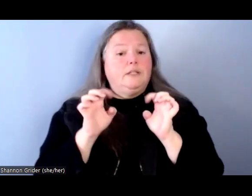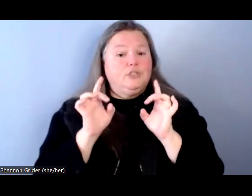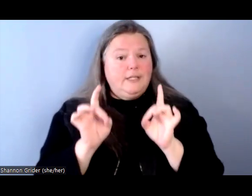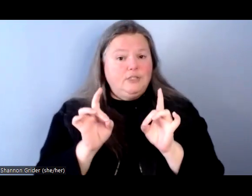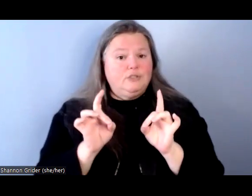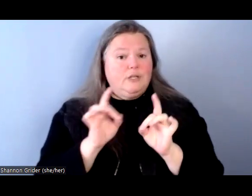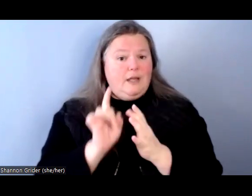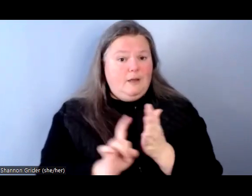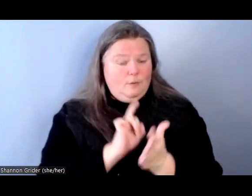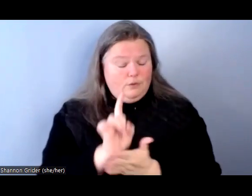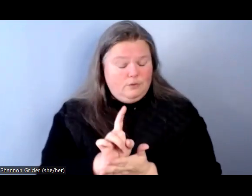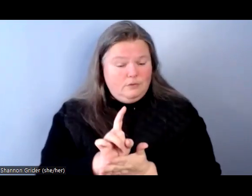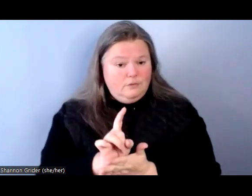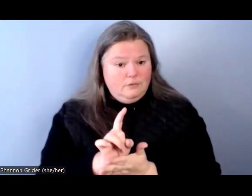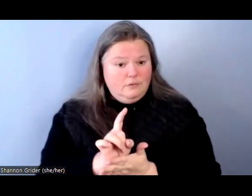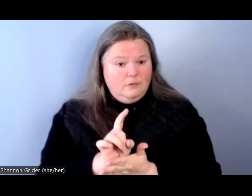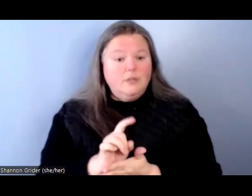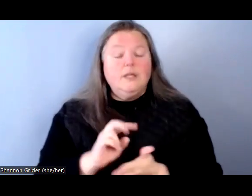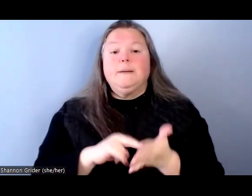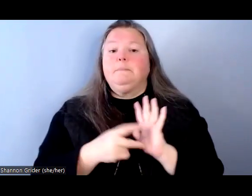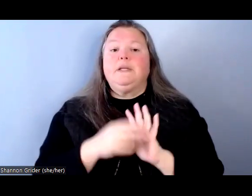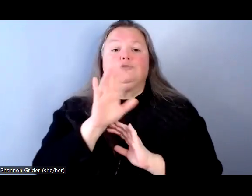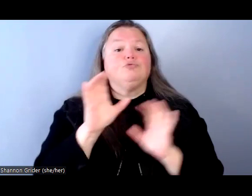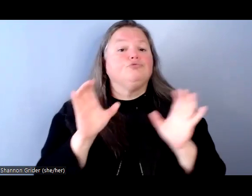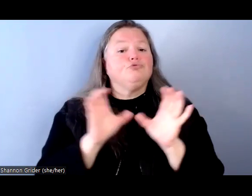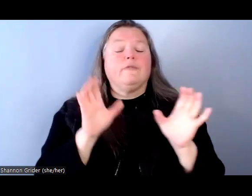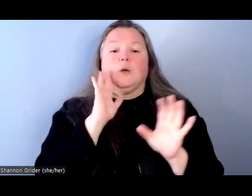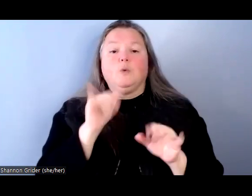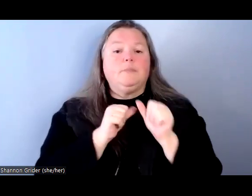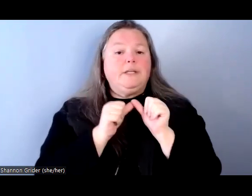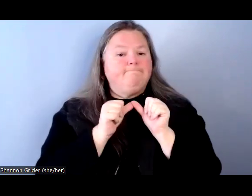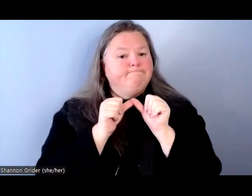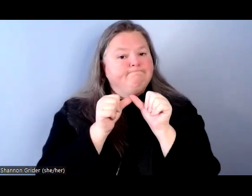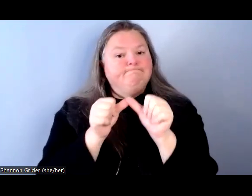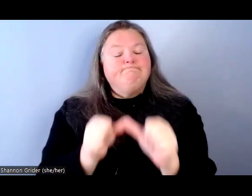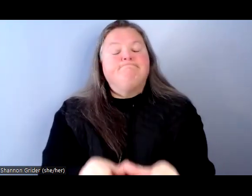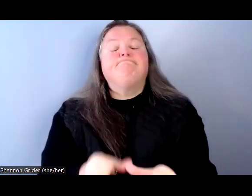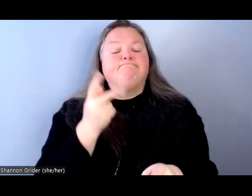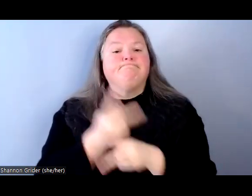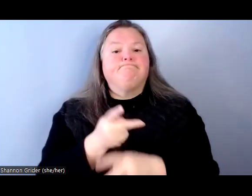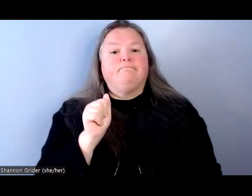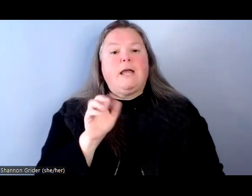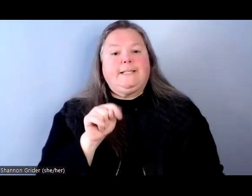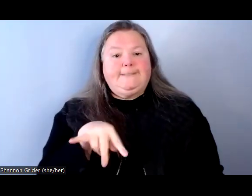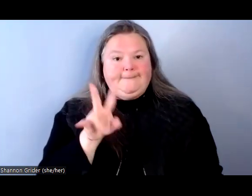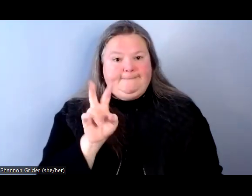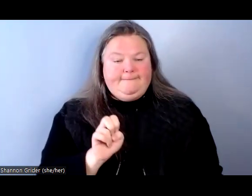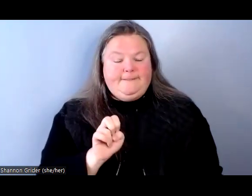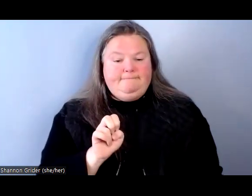CE hours, your certification will remain active.